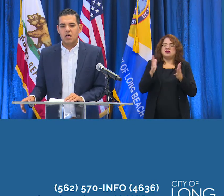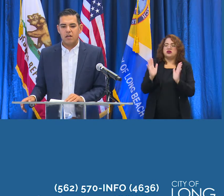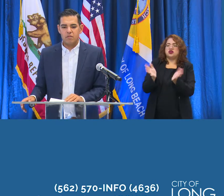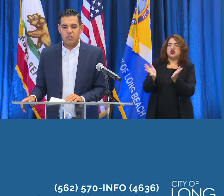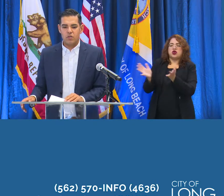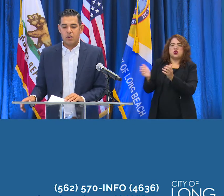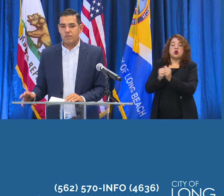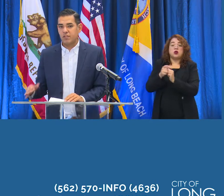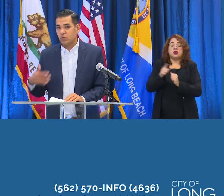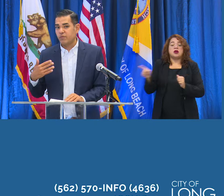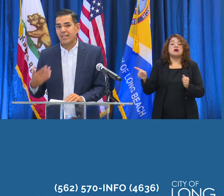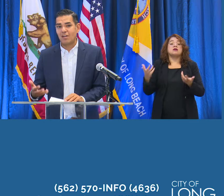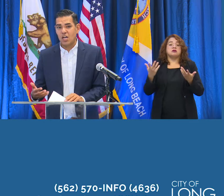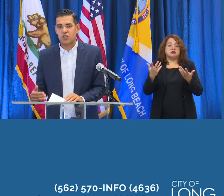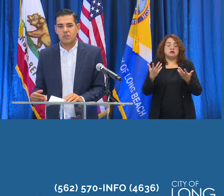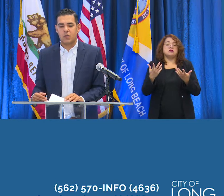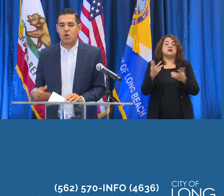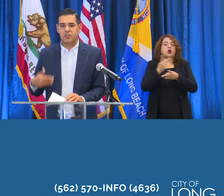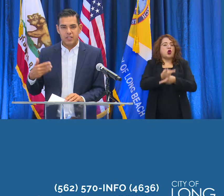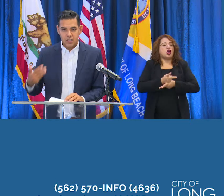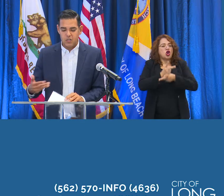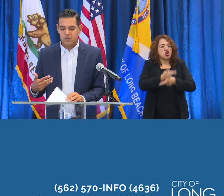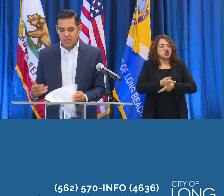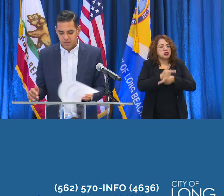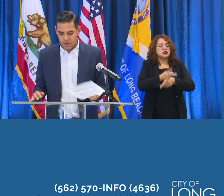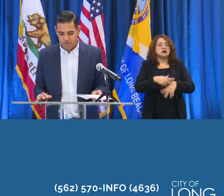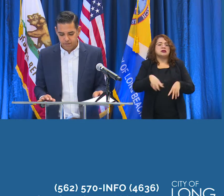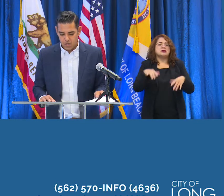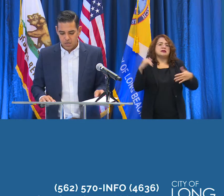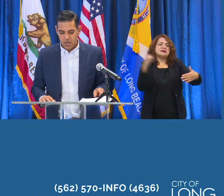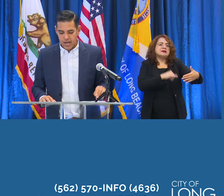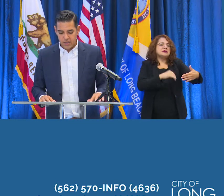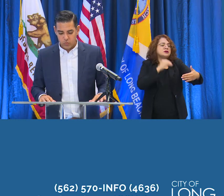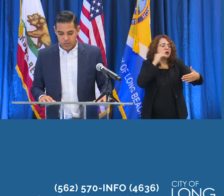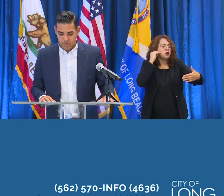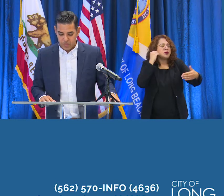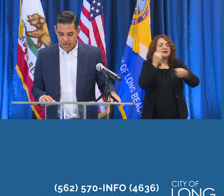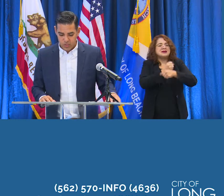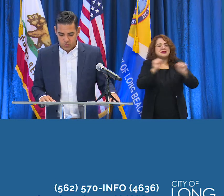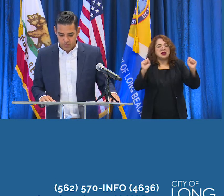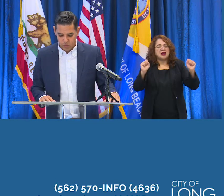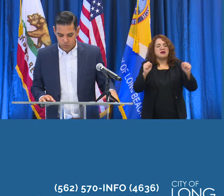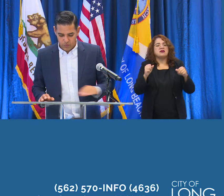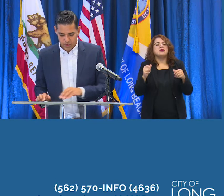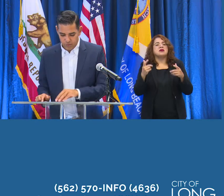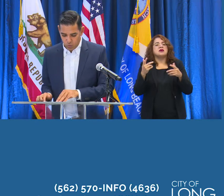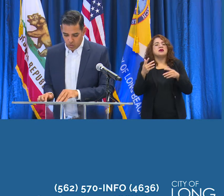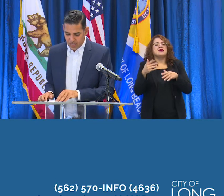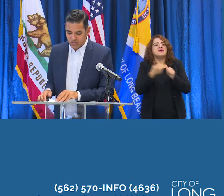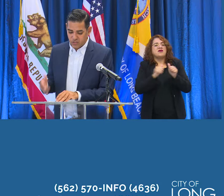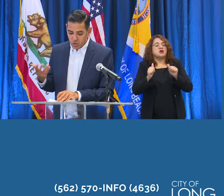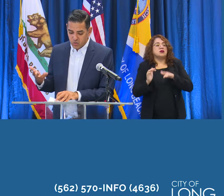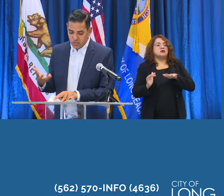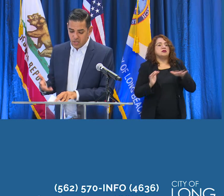obviously everyone's very cautious. They want us to continue to stay safe as we as we move forward. ICU is